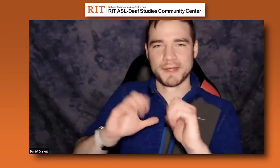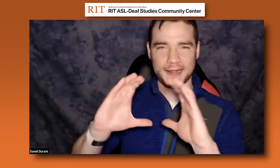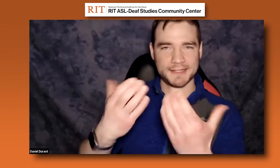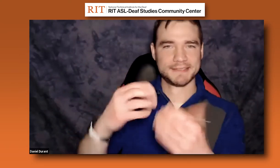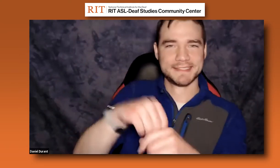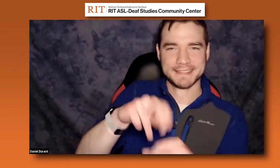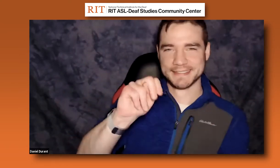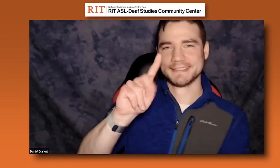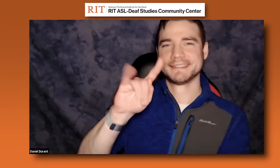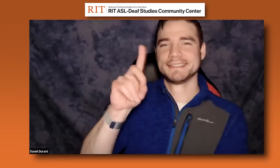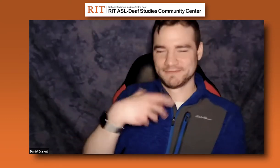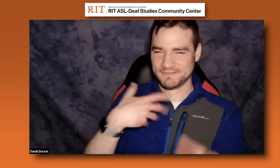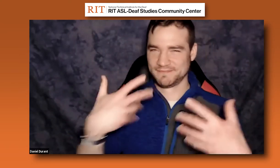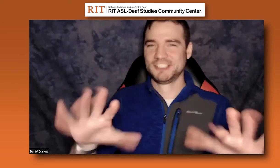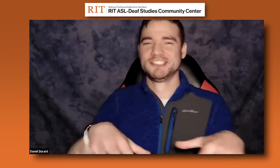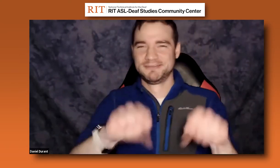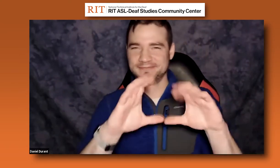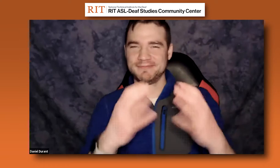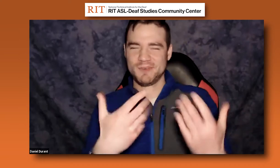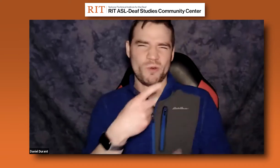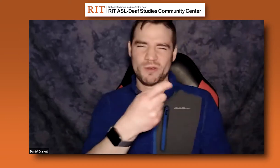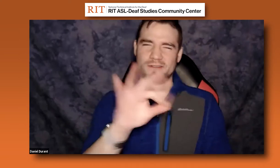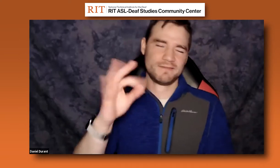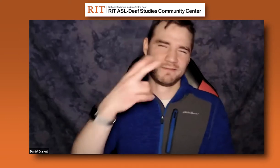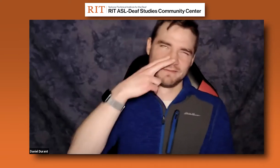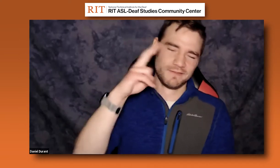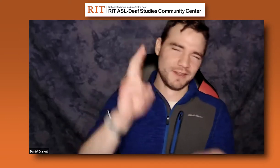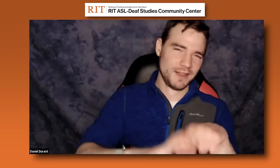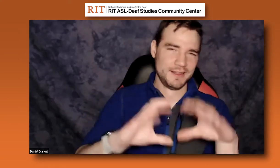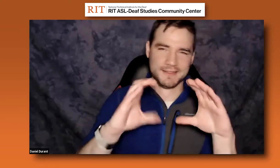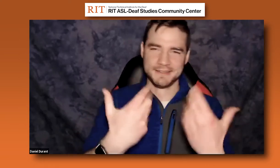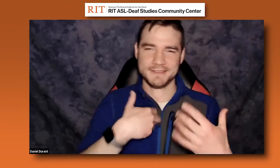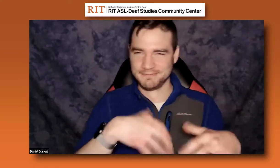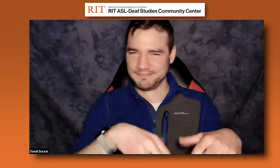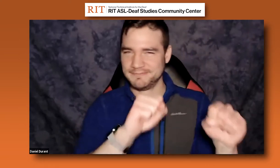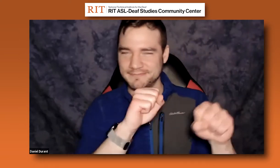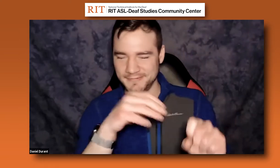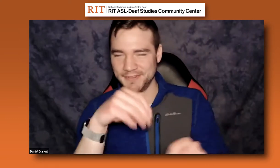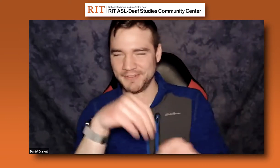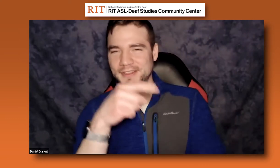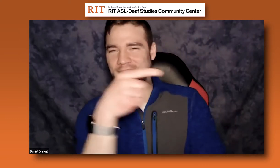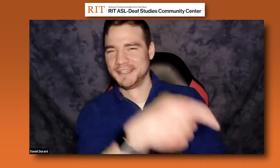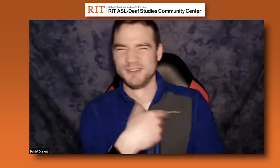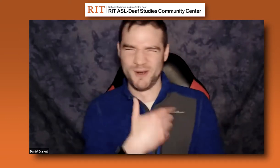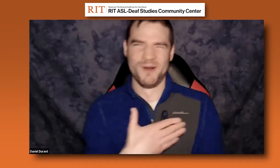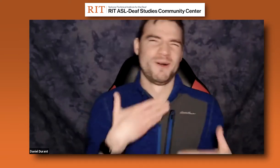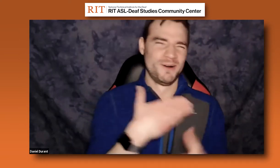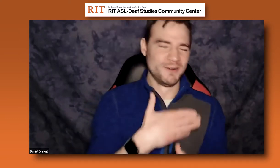I took a drama class at NTID, and it was so fun